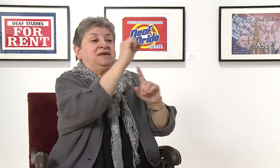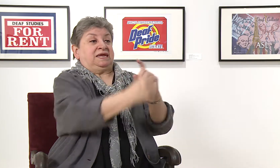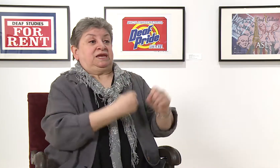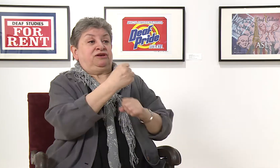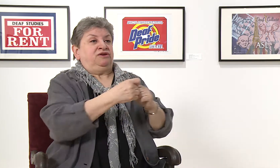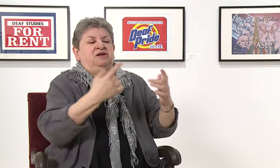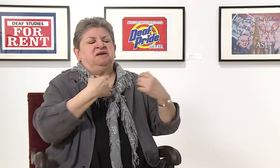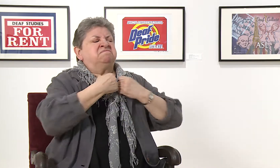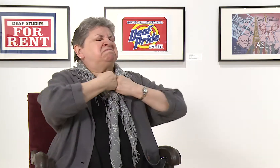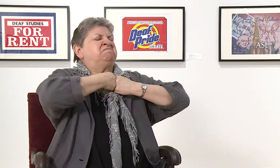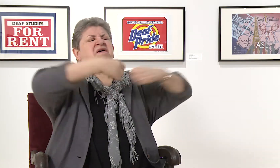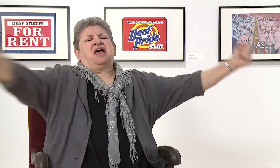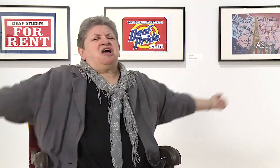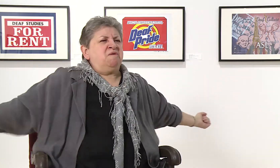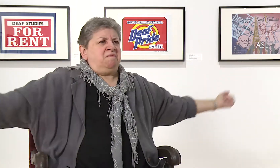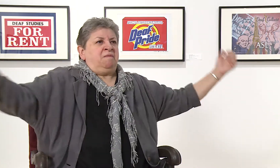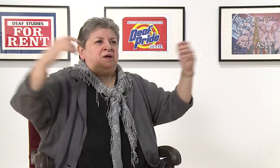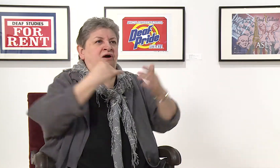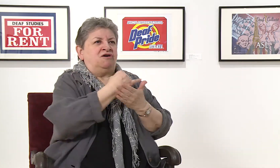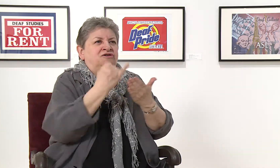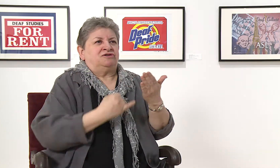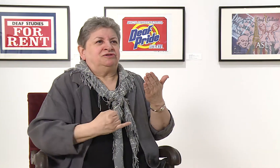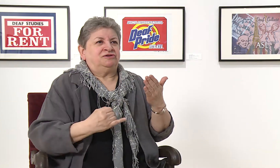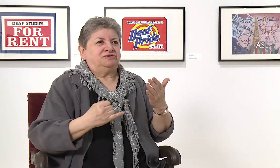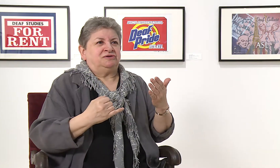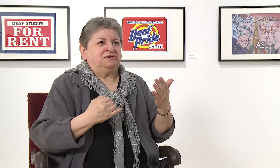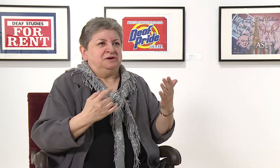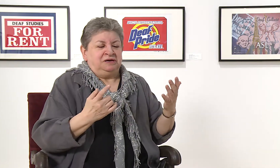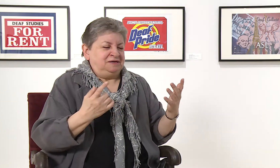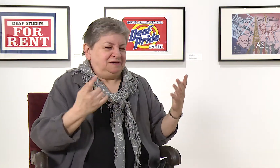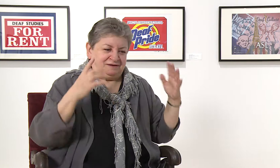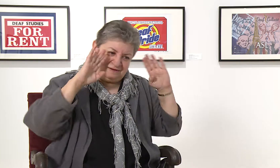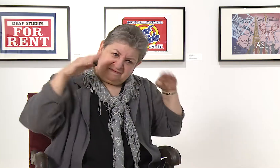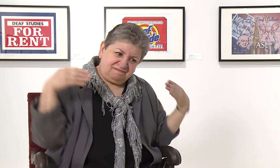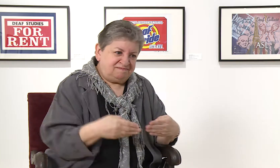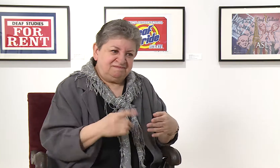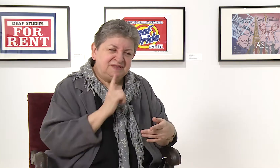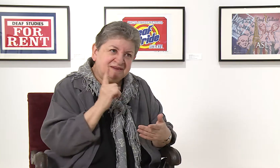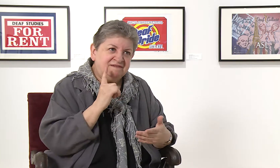That year was a pivotal moment for me as an artist.